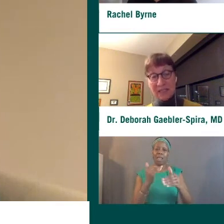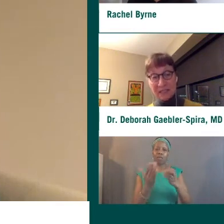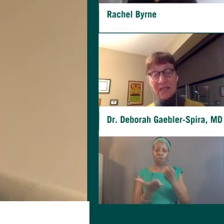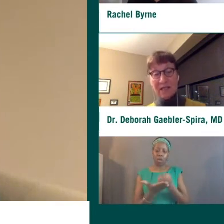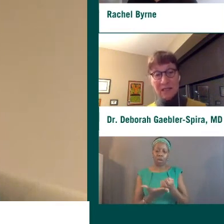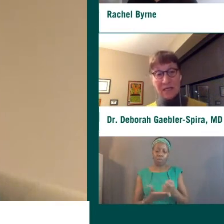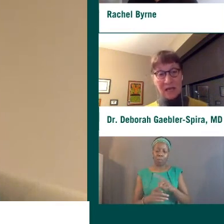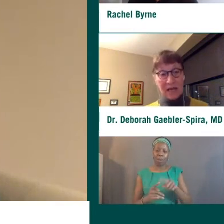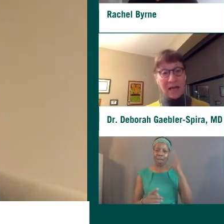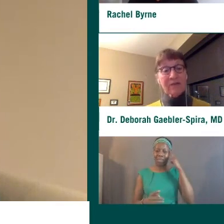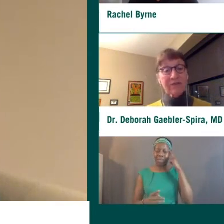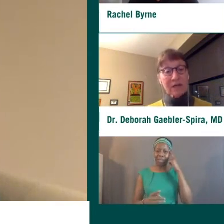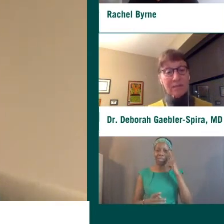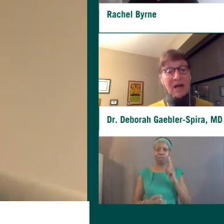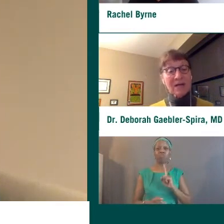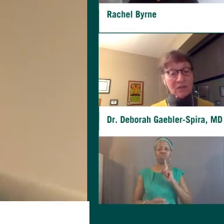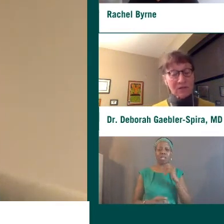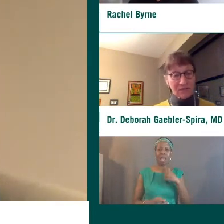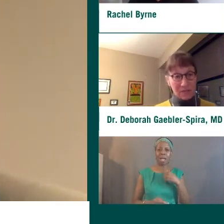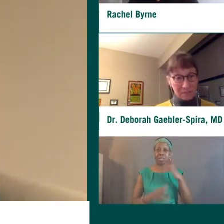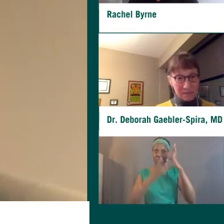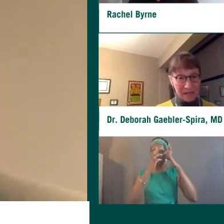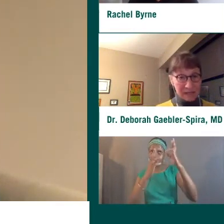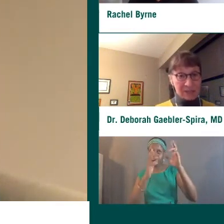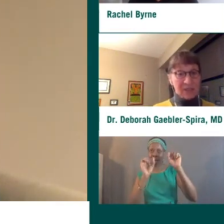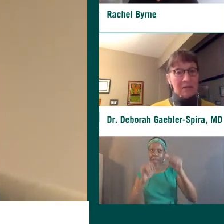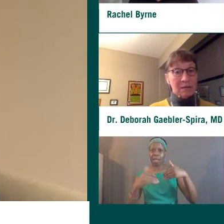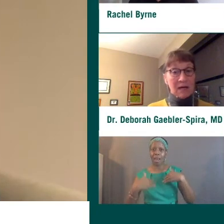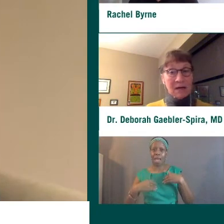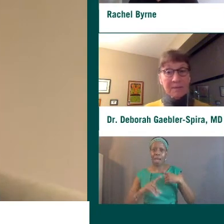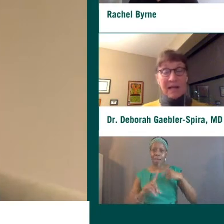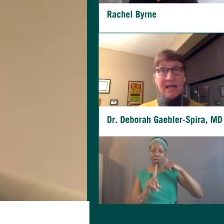that it can have a positive impact.